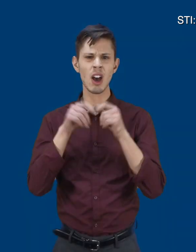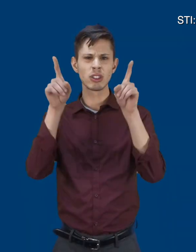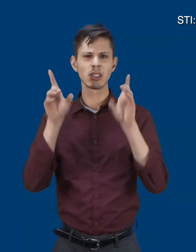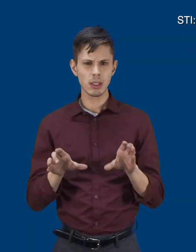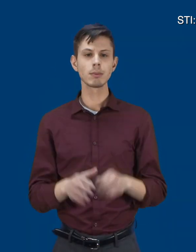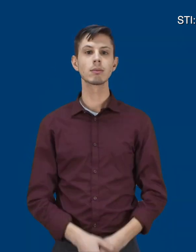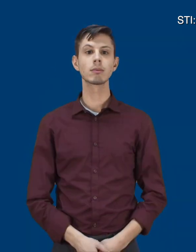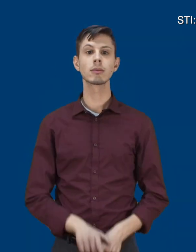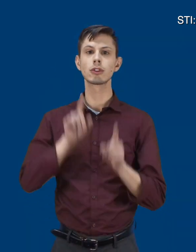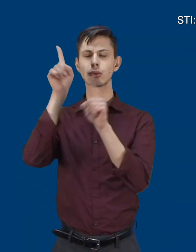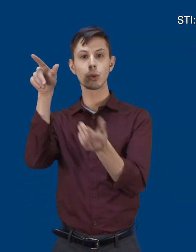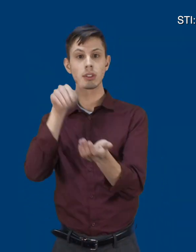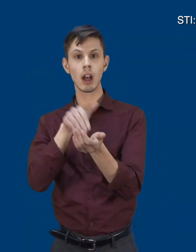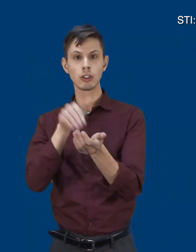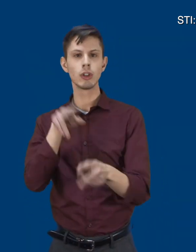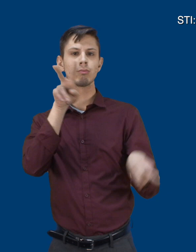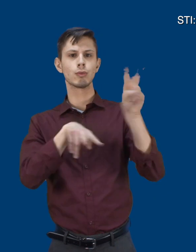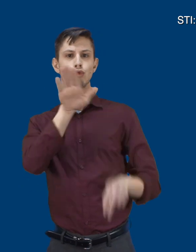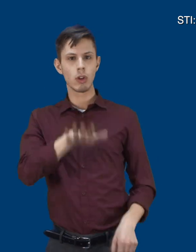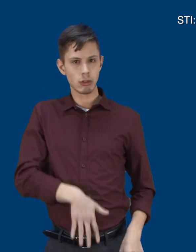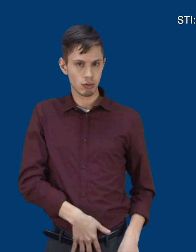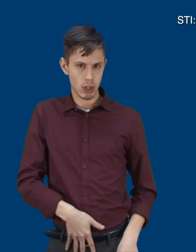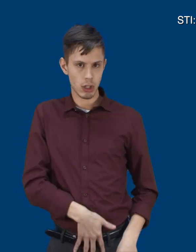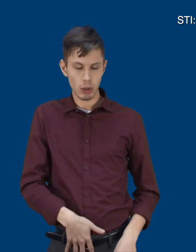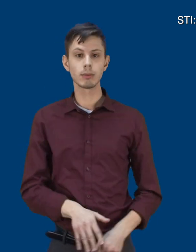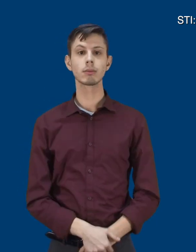You can get tested for HPV by having your doctor observe your genitals